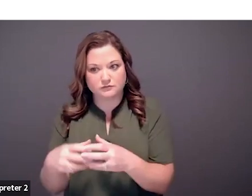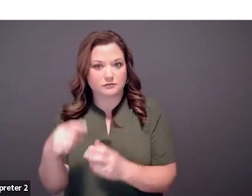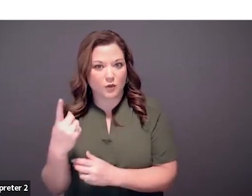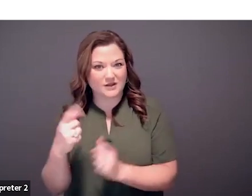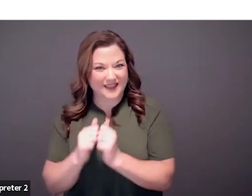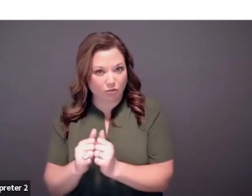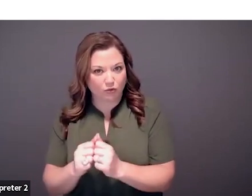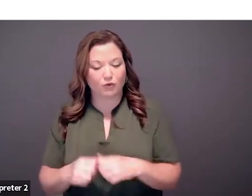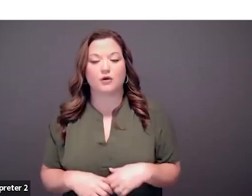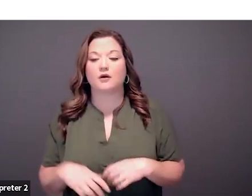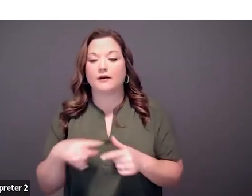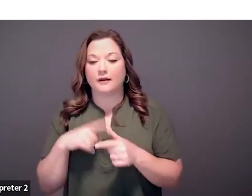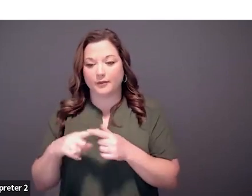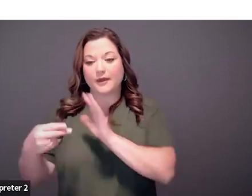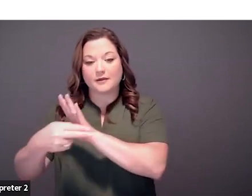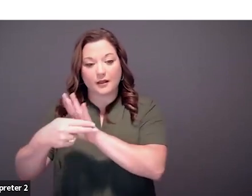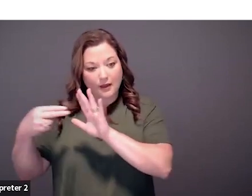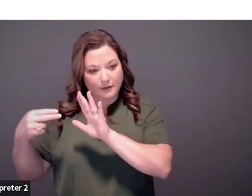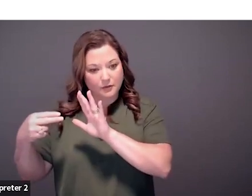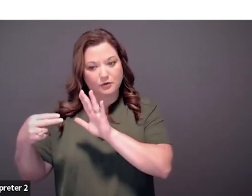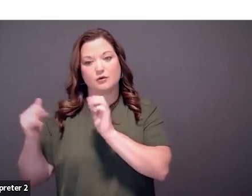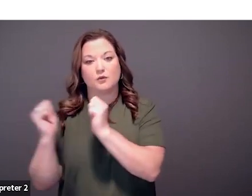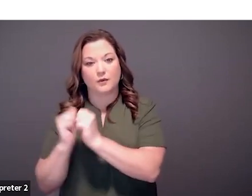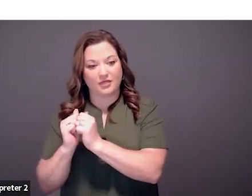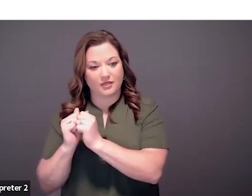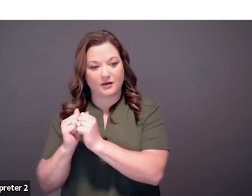Then we have the labels to go with the radio buttons.